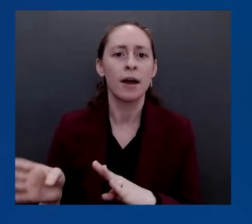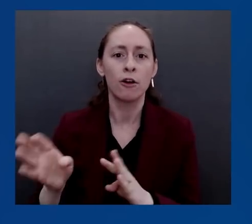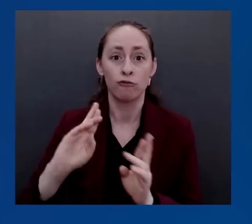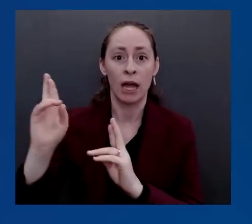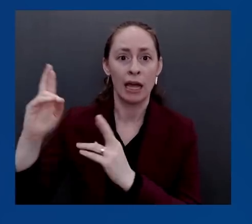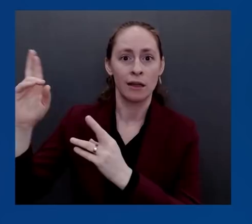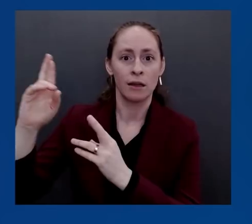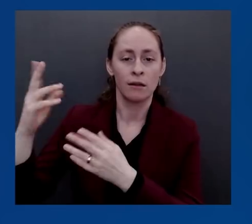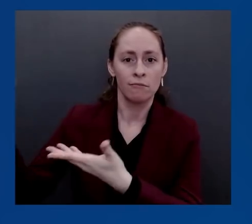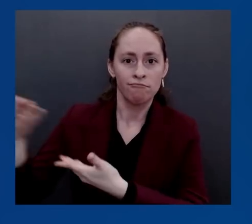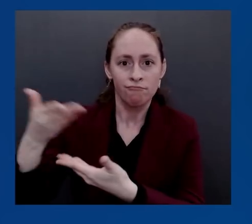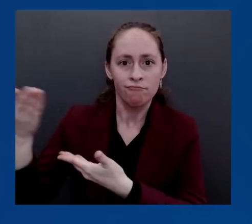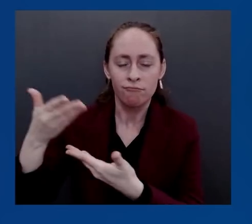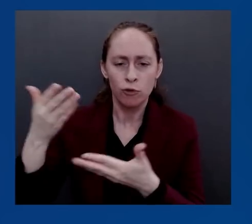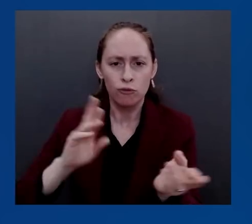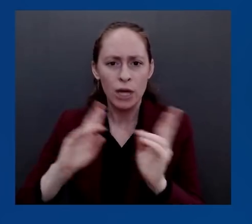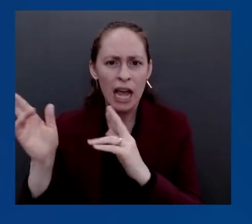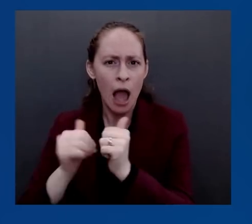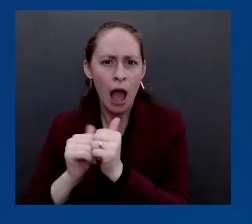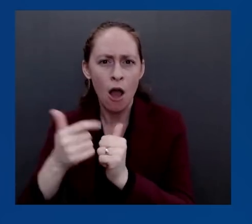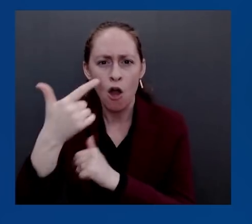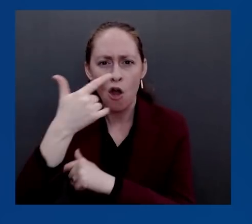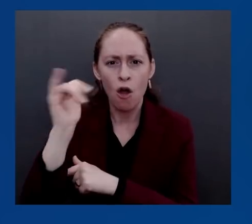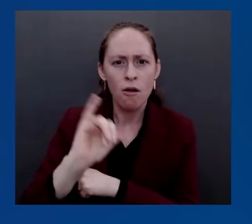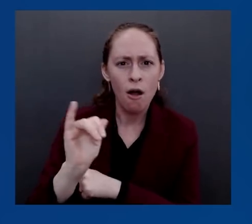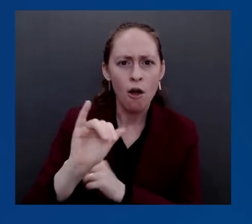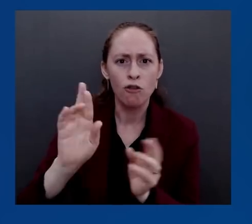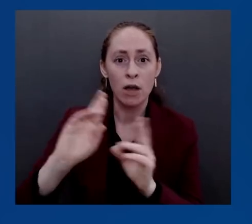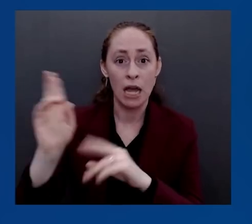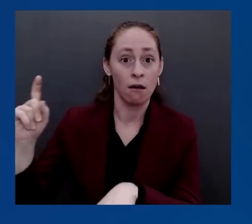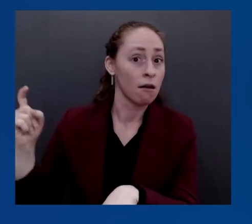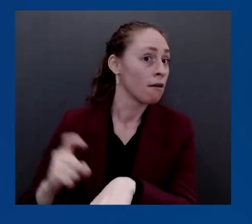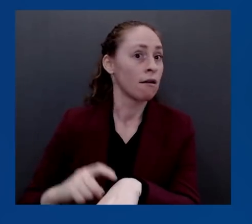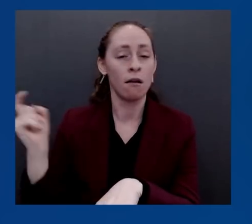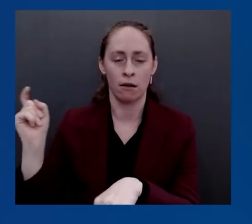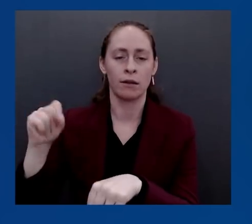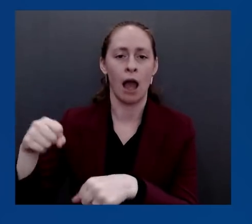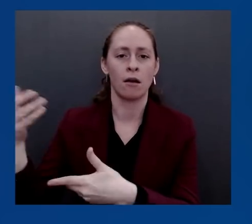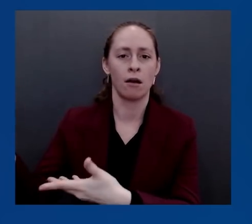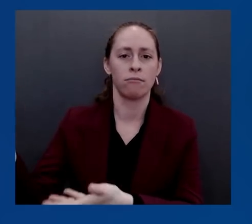The request also emphasizes equity and the need for manufacturers to ensure at-home tests